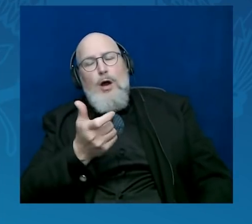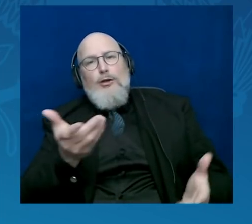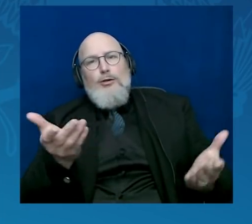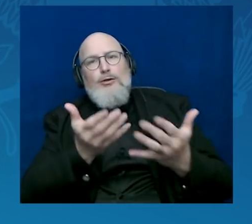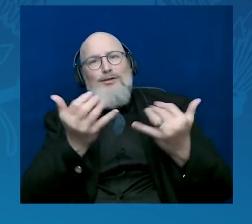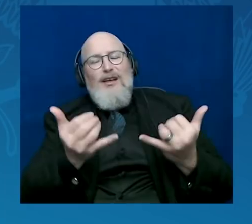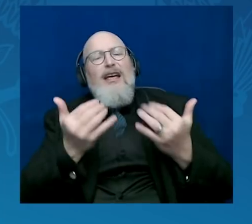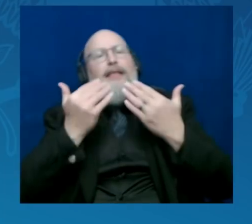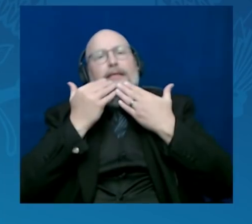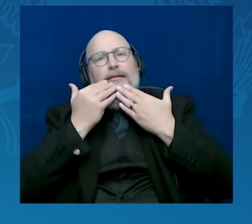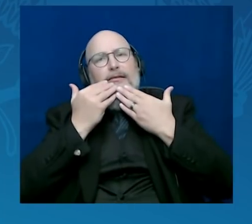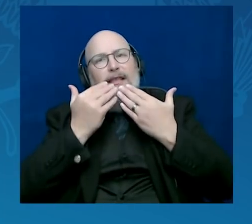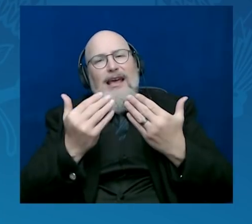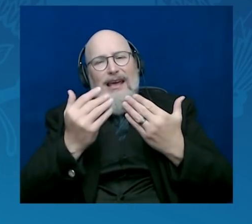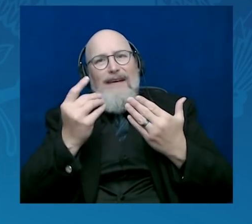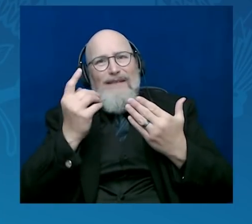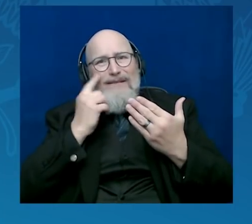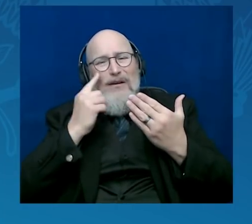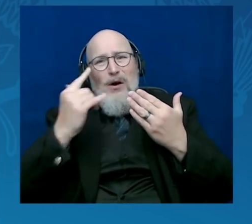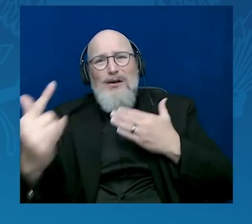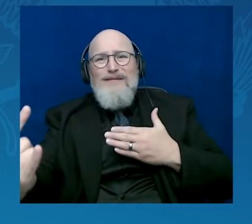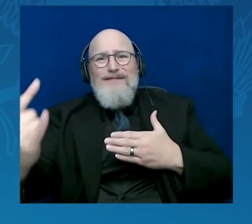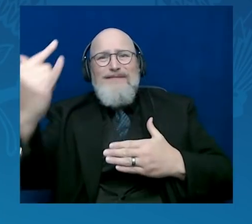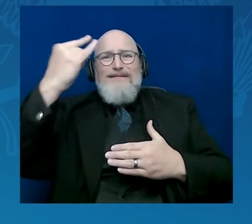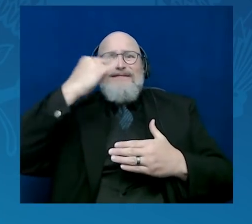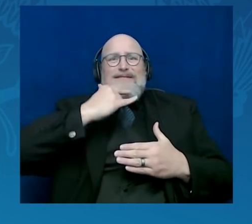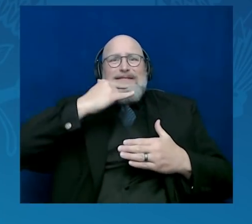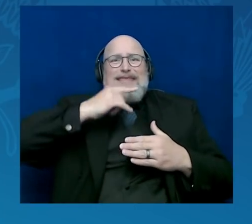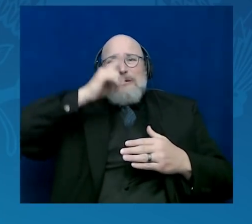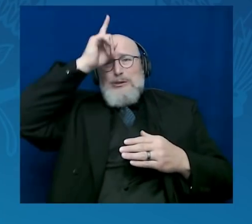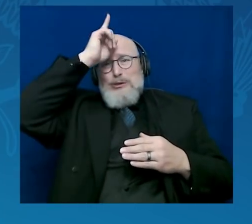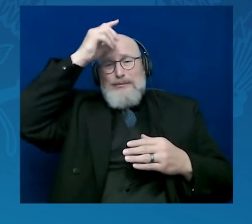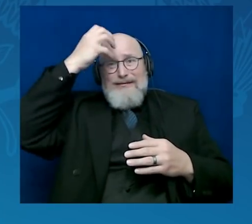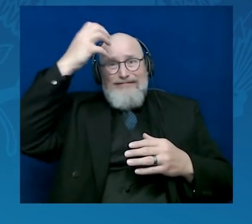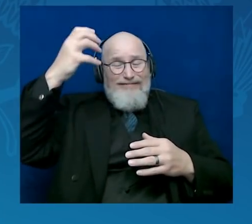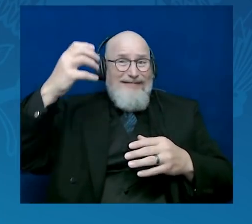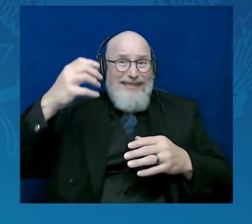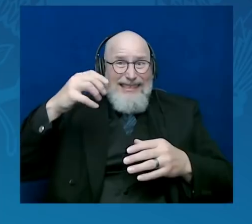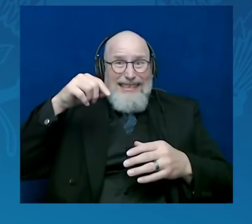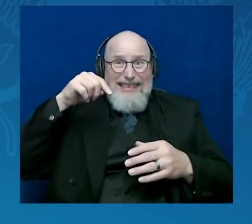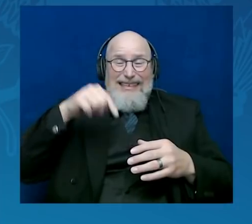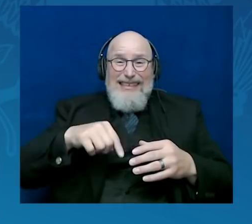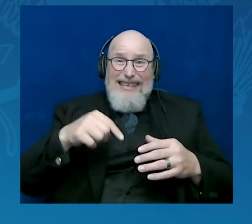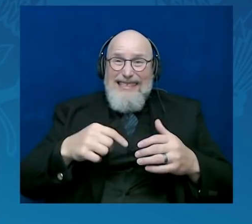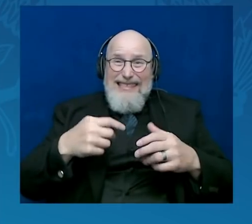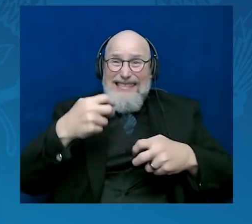for coming over here in these difficult circumstances with pandemic conditions.